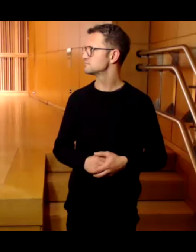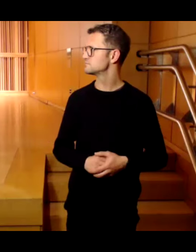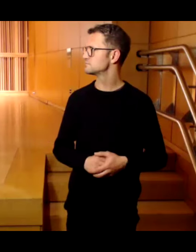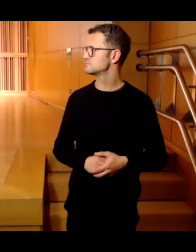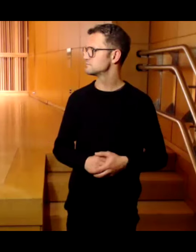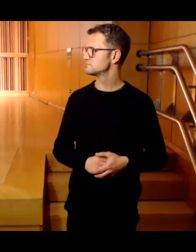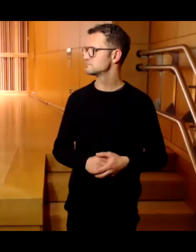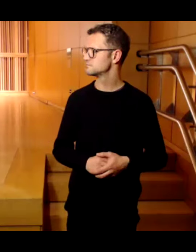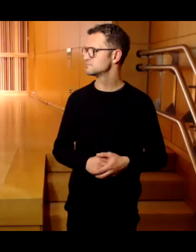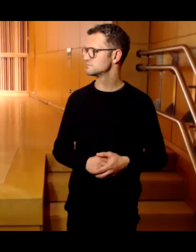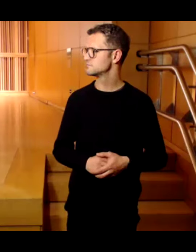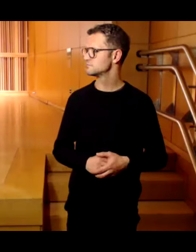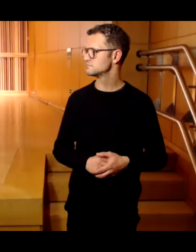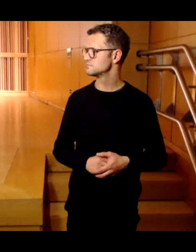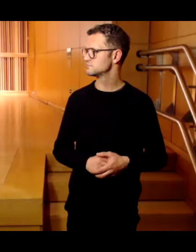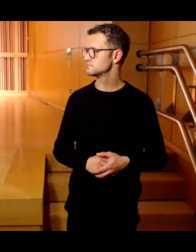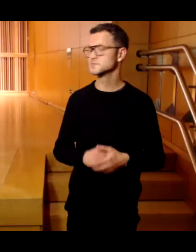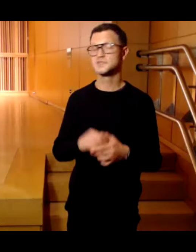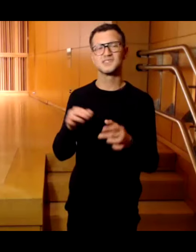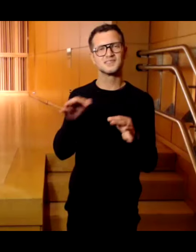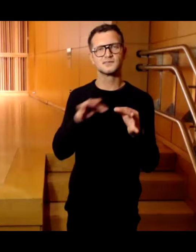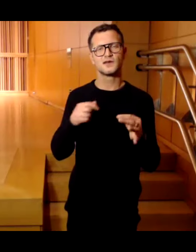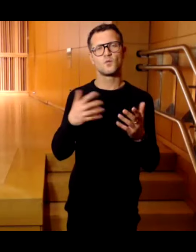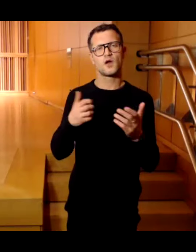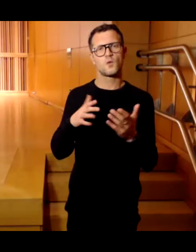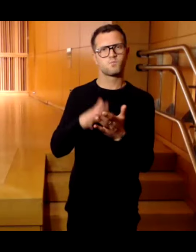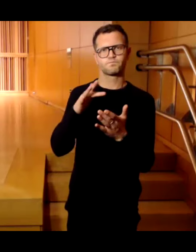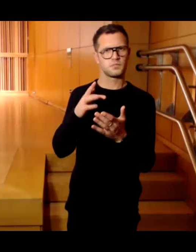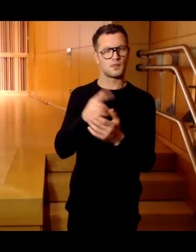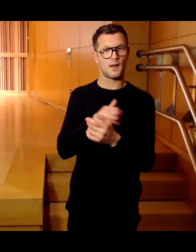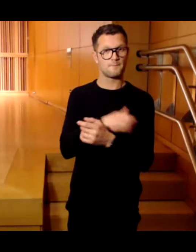embedded in the claim that you. that not only are we.